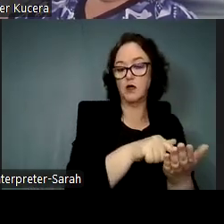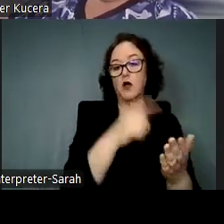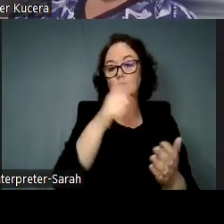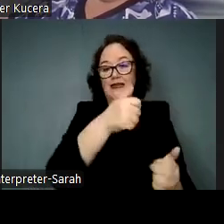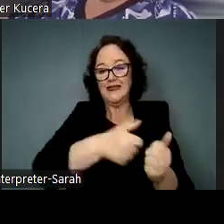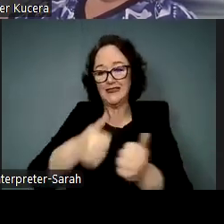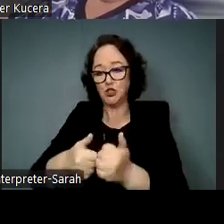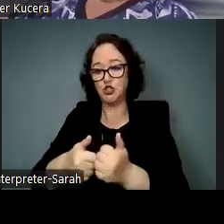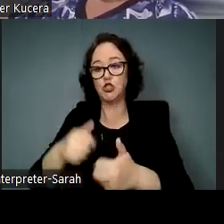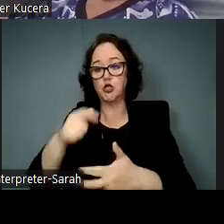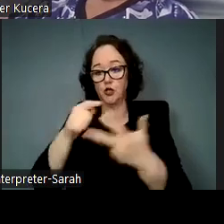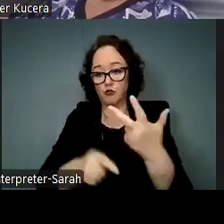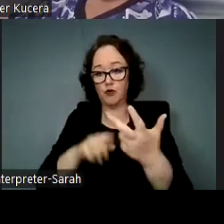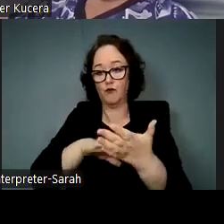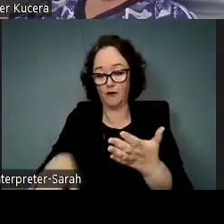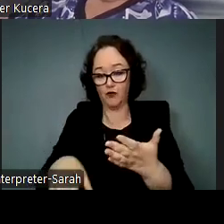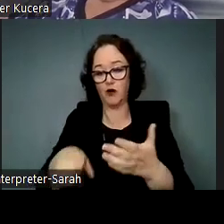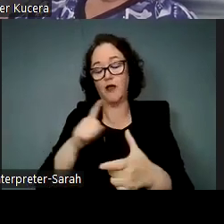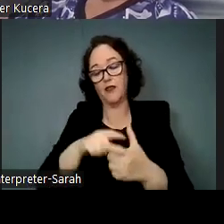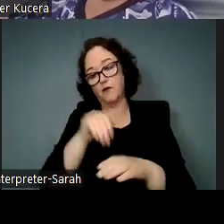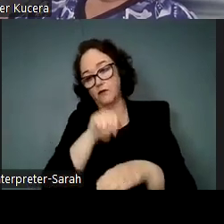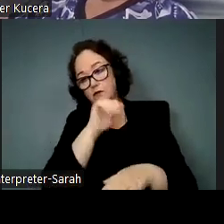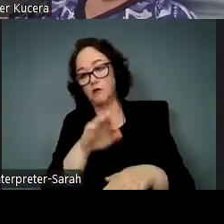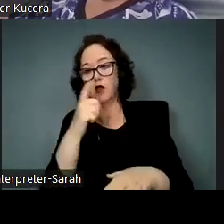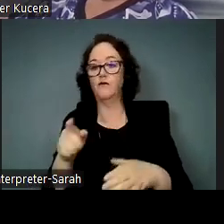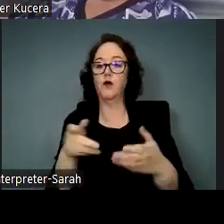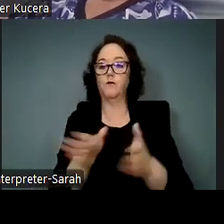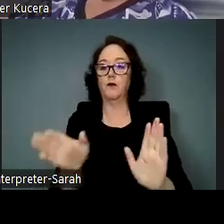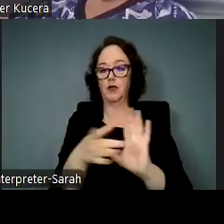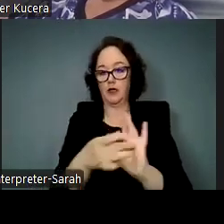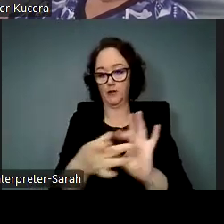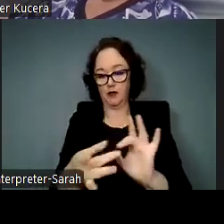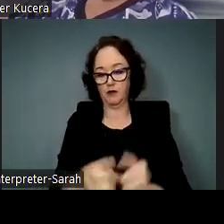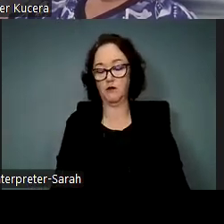public comment. They were long, we tried to cut them down as far